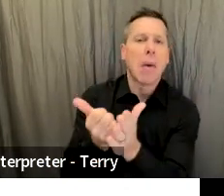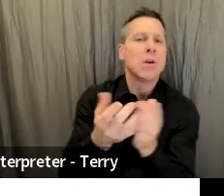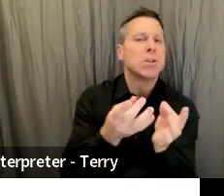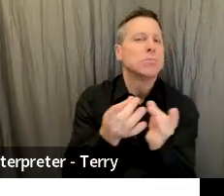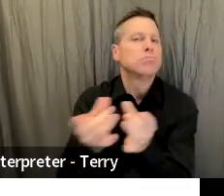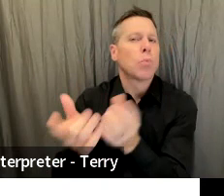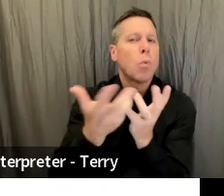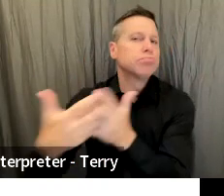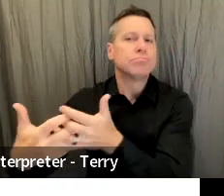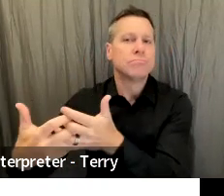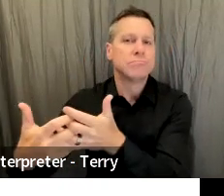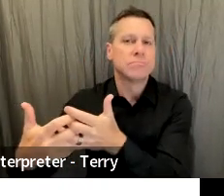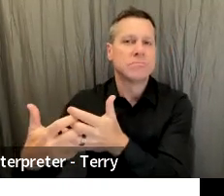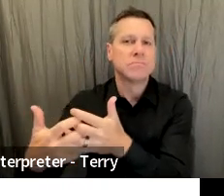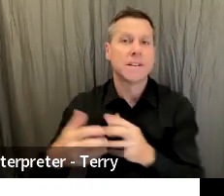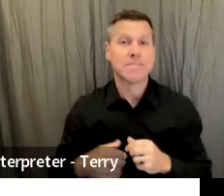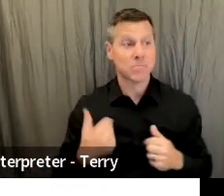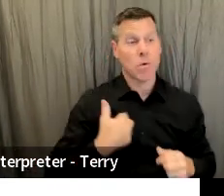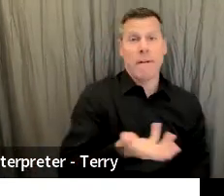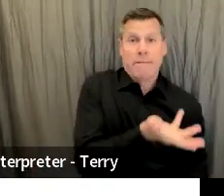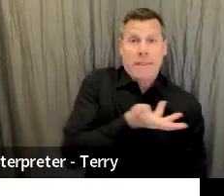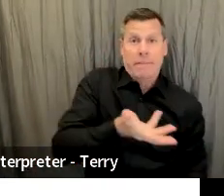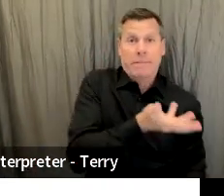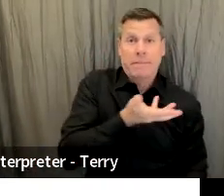that the five of us came together to volunteer on the project,